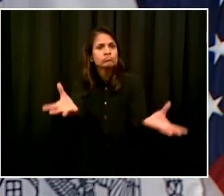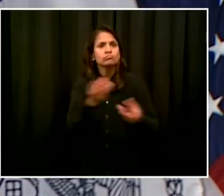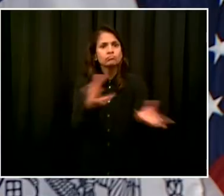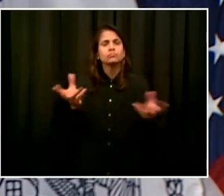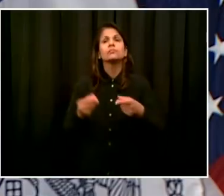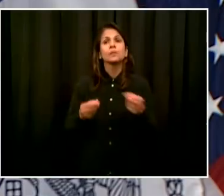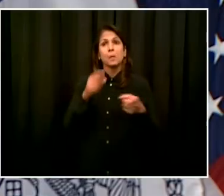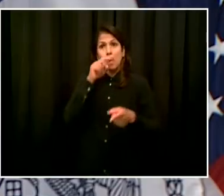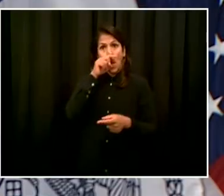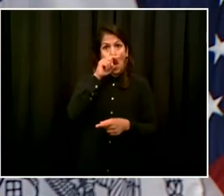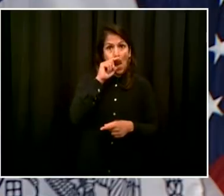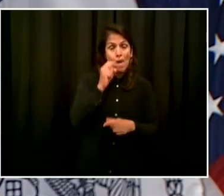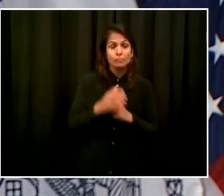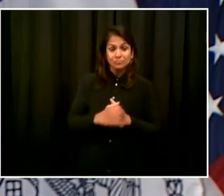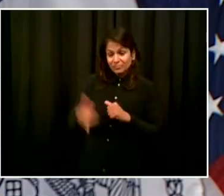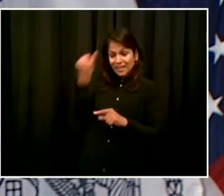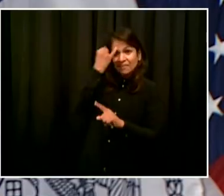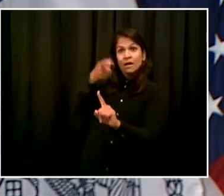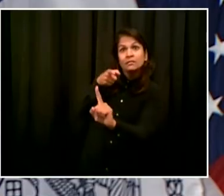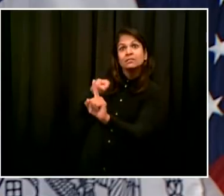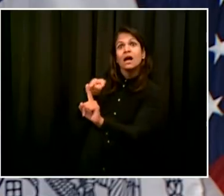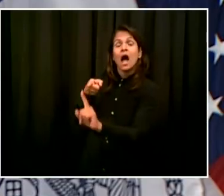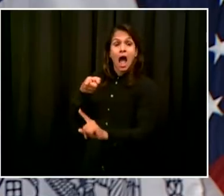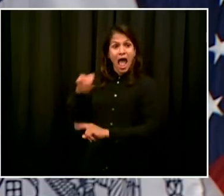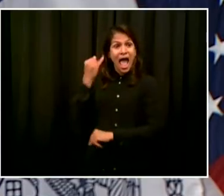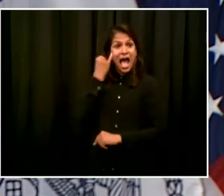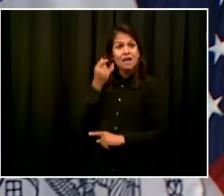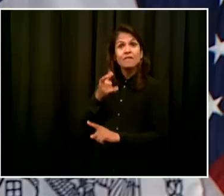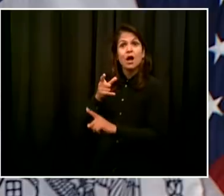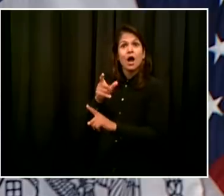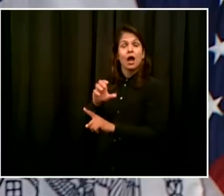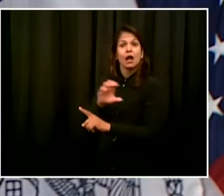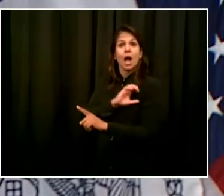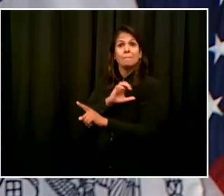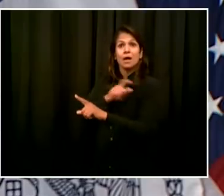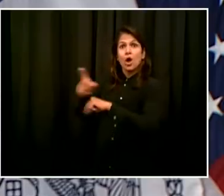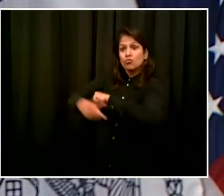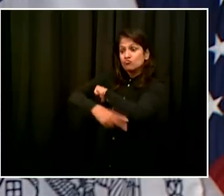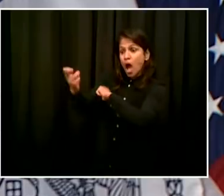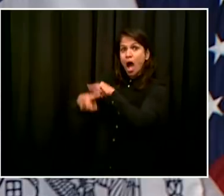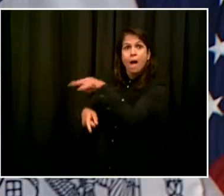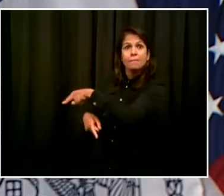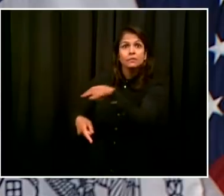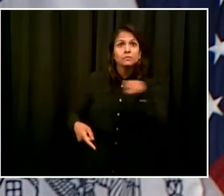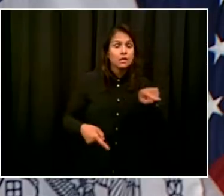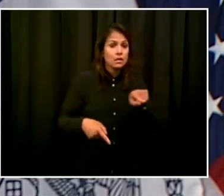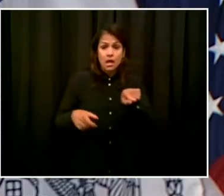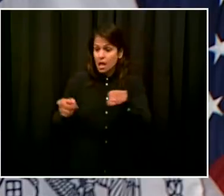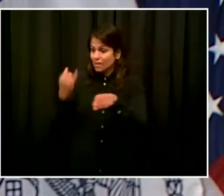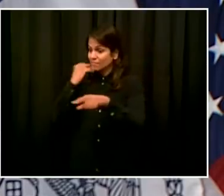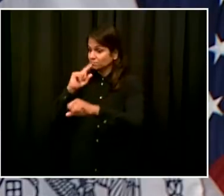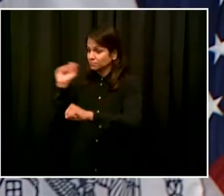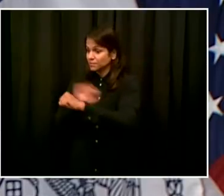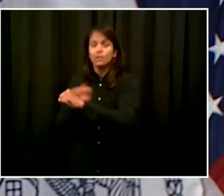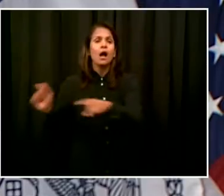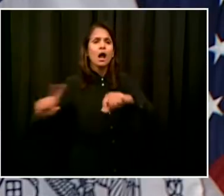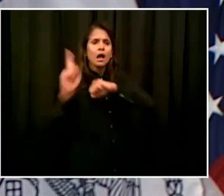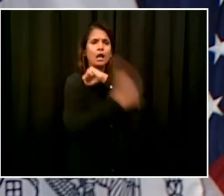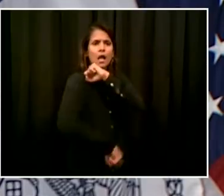TRANSPARENCY. THAT IS THE MATRIX FOR ME IS TO SAY, HERE'S HOW CERTAIN OFFENSES CORRELATE TO CERTAIN OUTCOMES. WE HOPE A PNDRAY